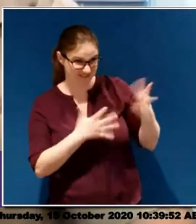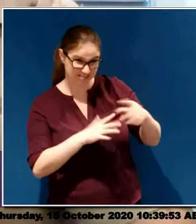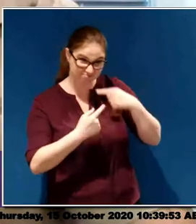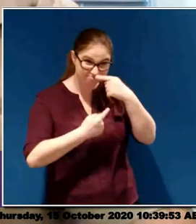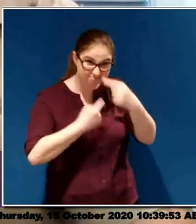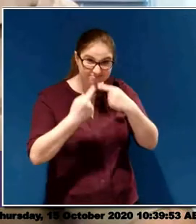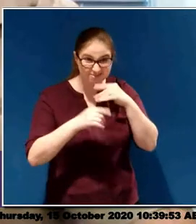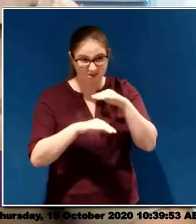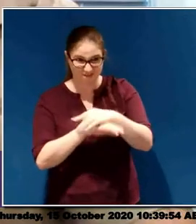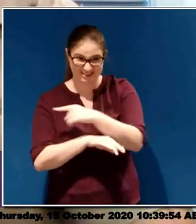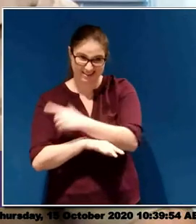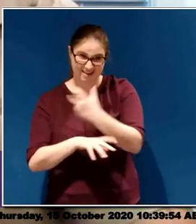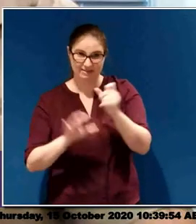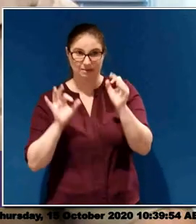and she didn't.